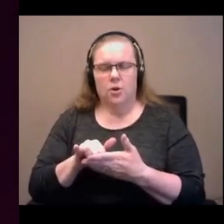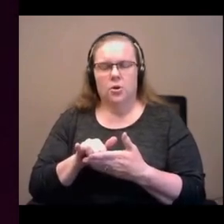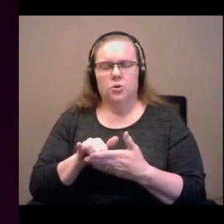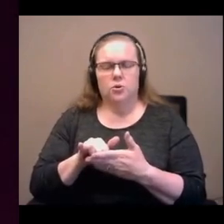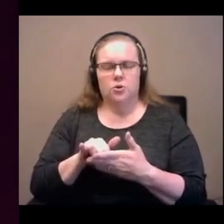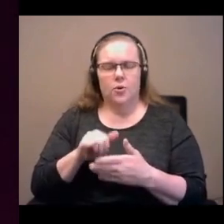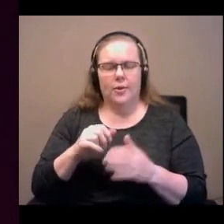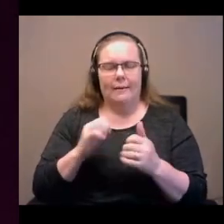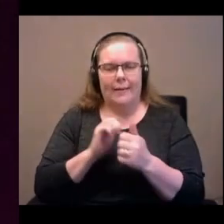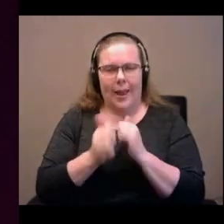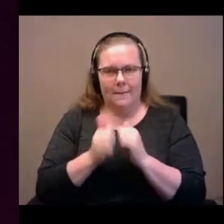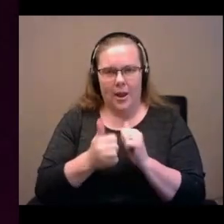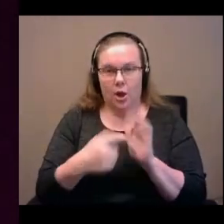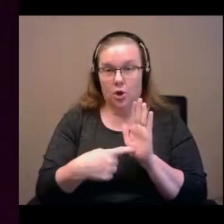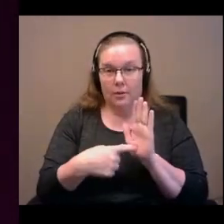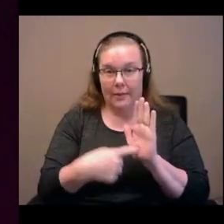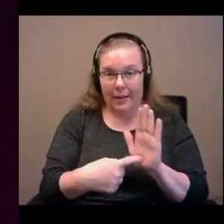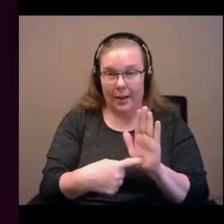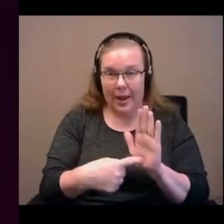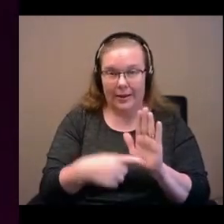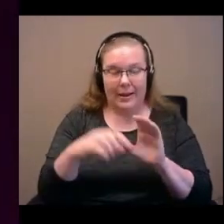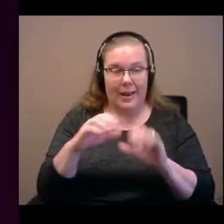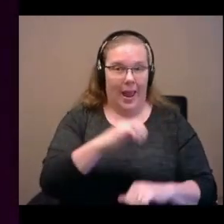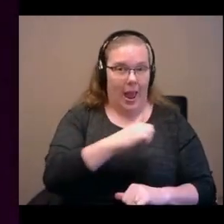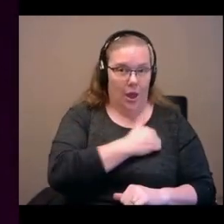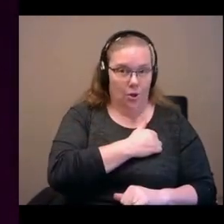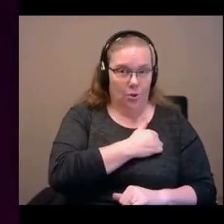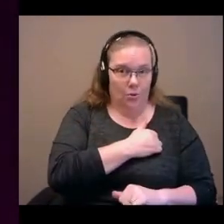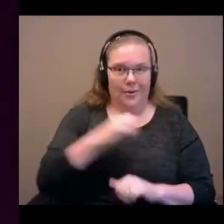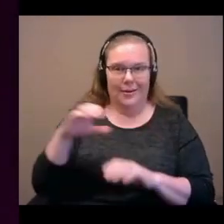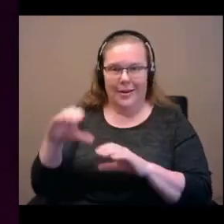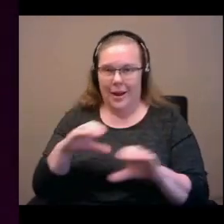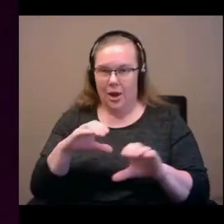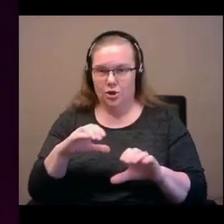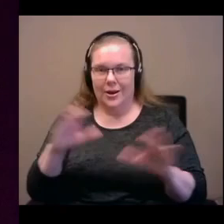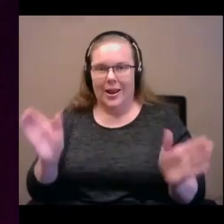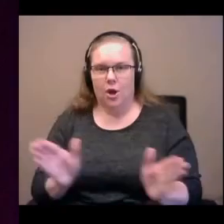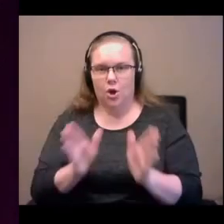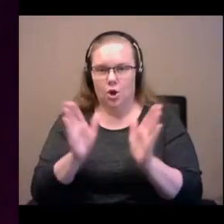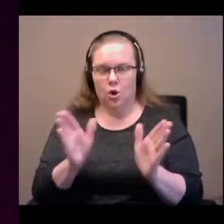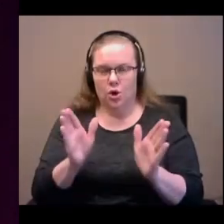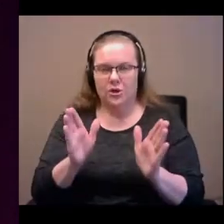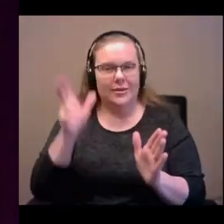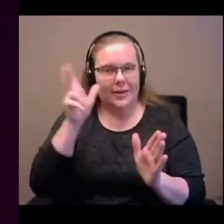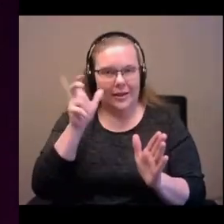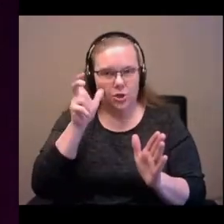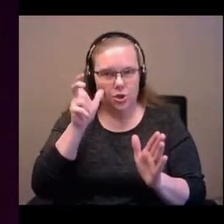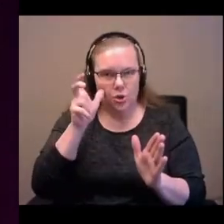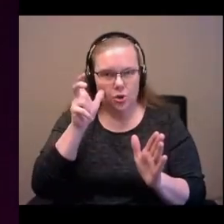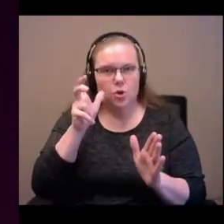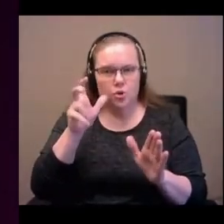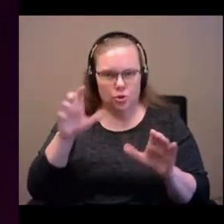actions and encouraged the listener to do the work to resolve that gap. Right? Rather than telling